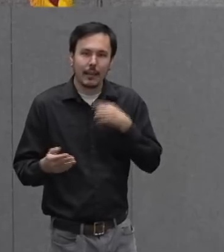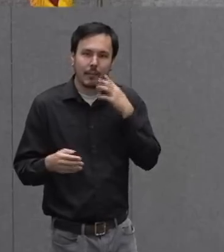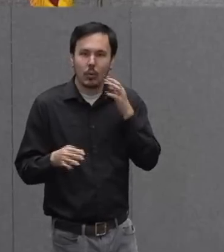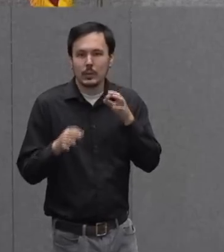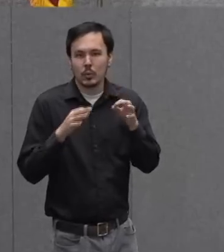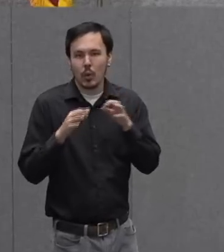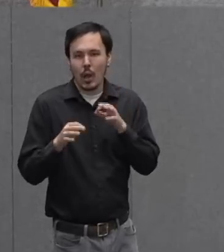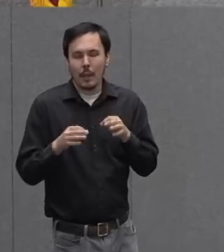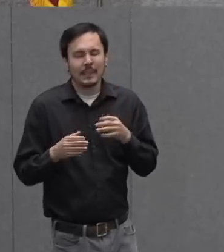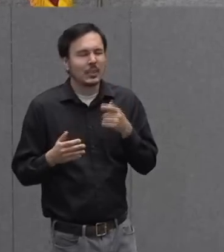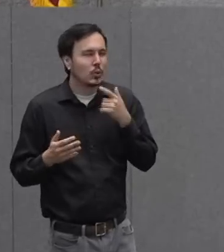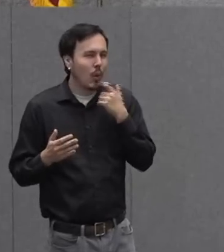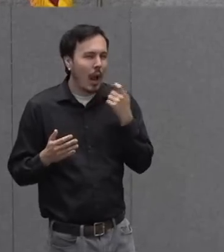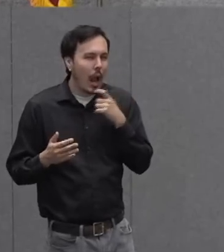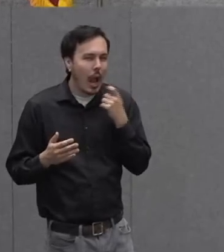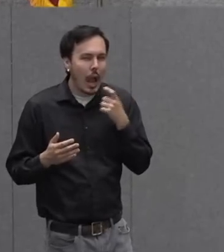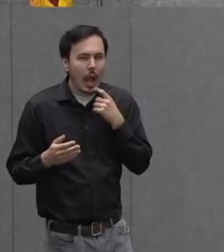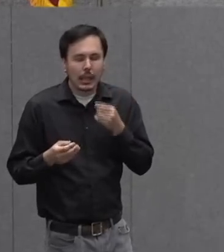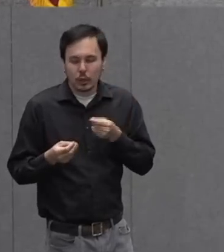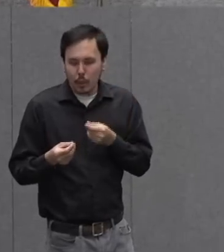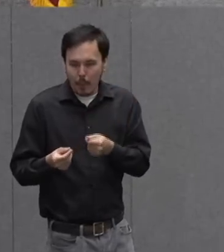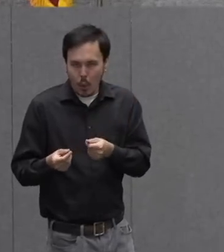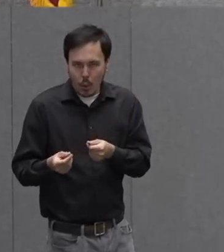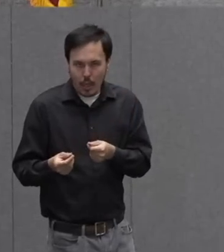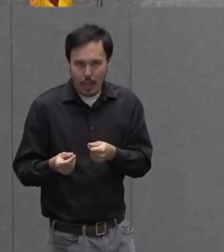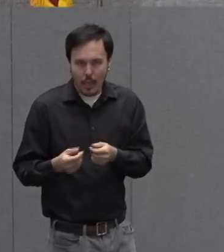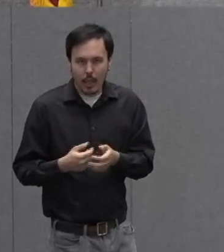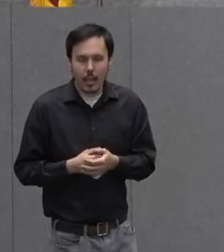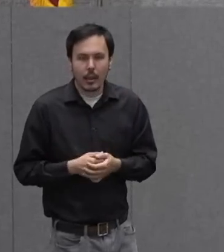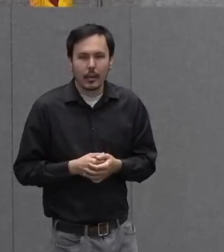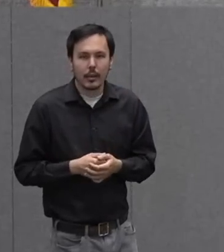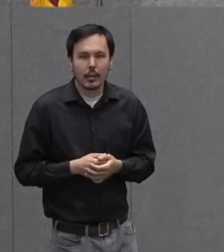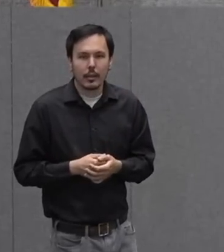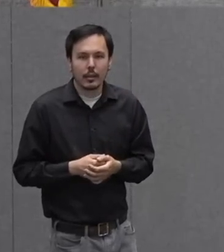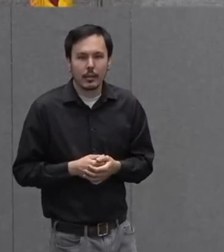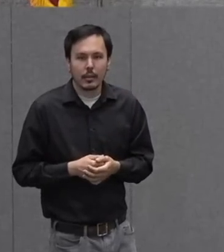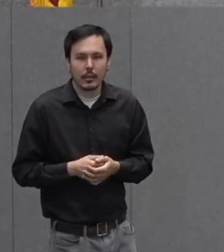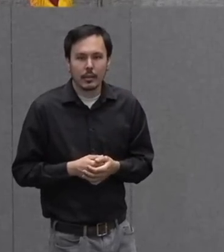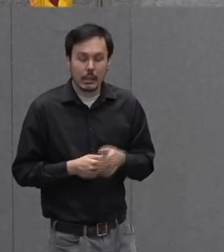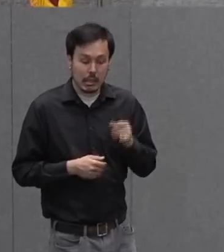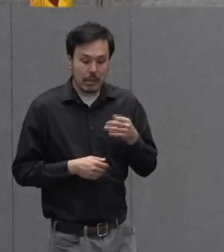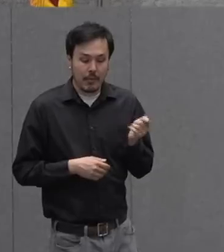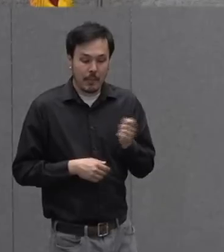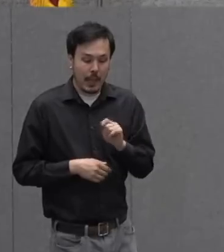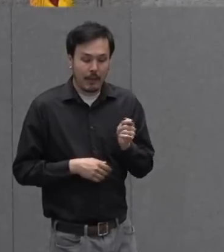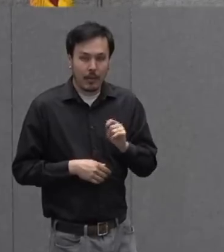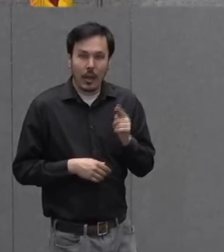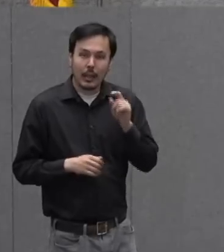It's dry, it's smooth. (index card flapping) Remember if I go back and forth, I can make sounds,